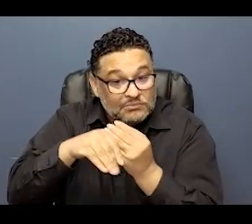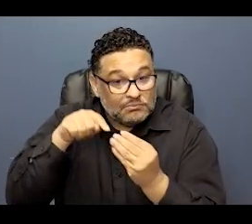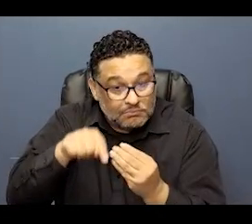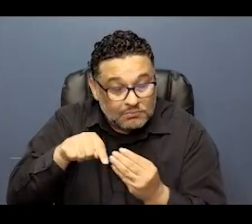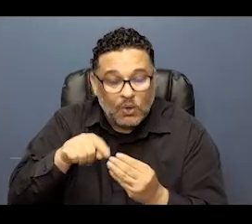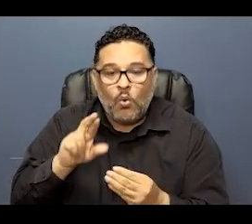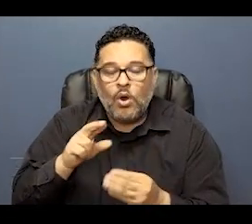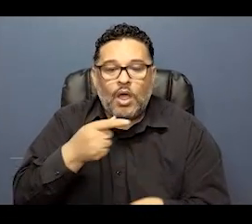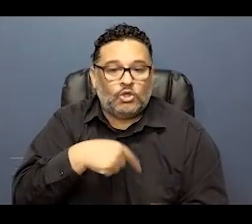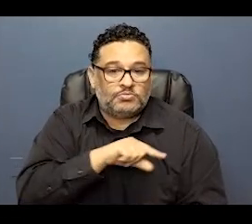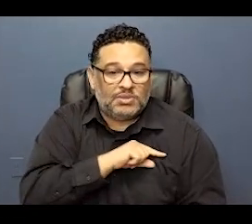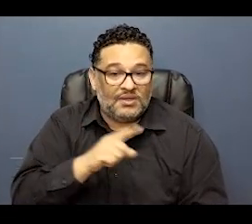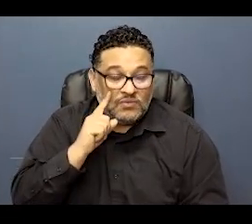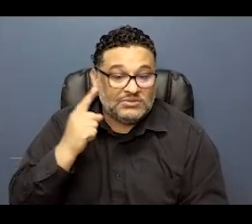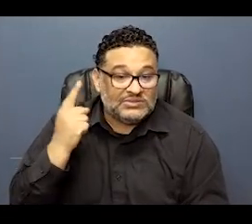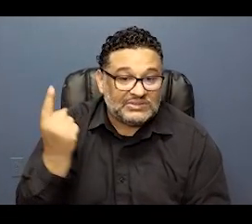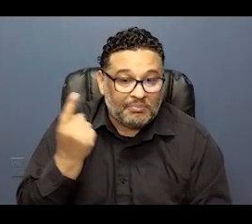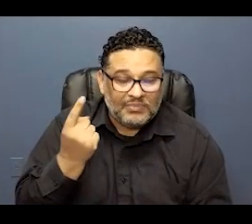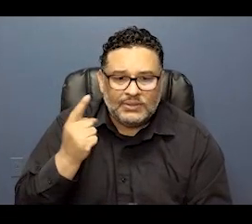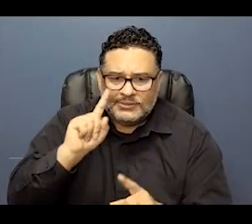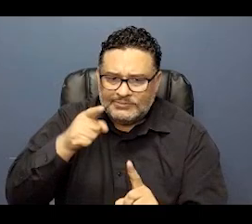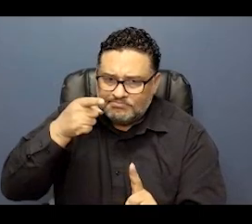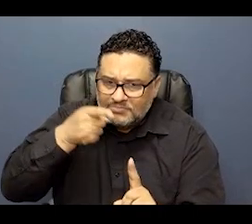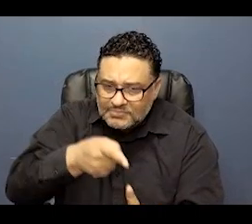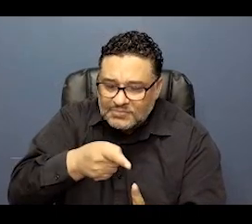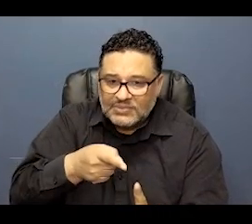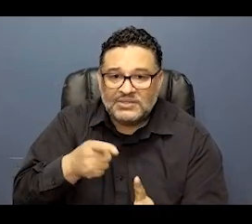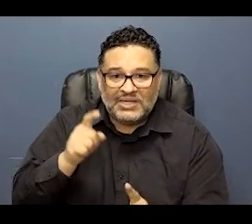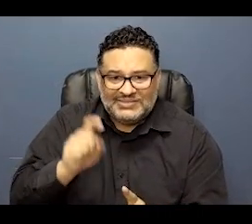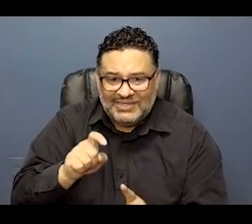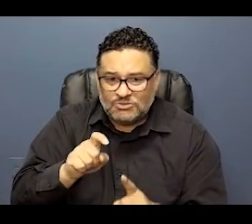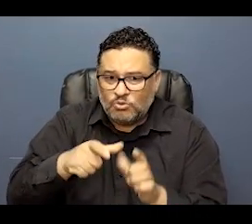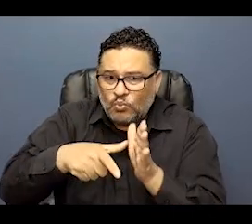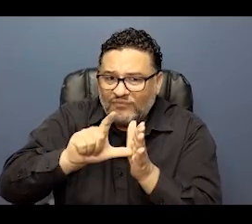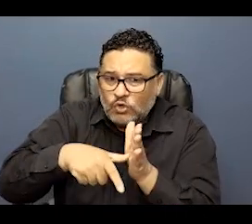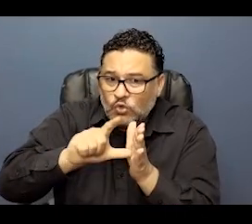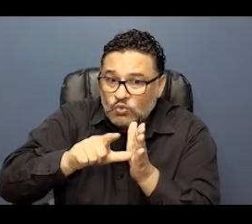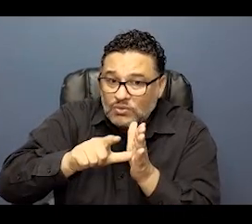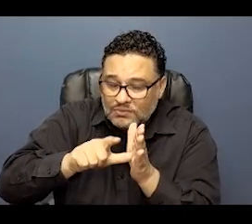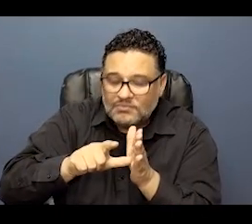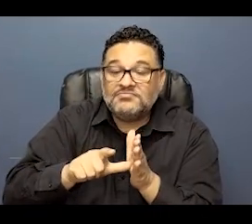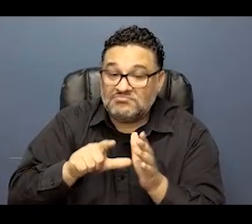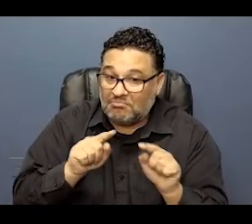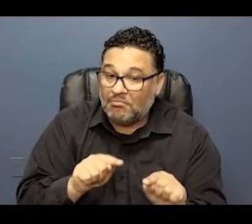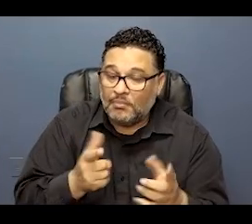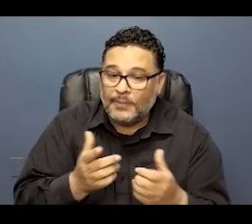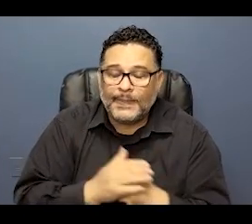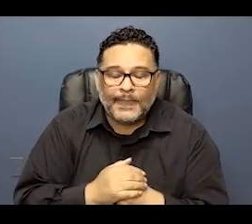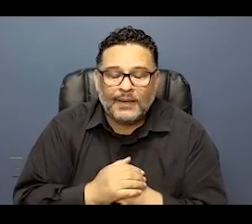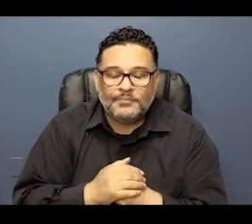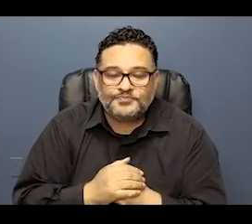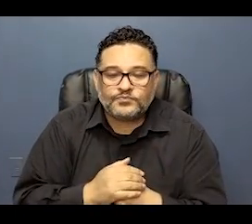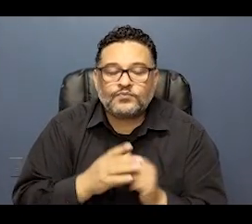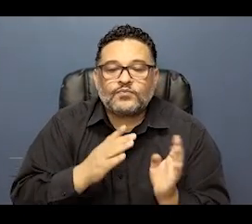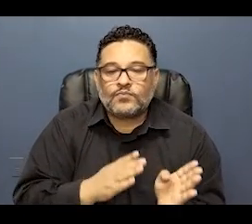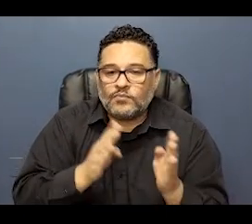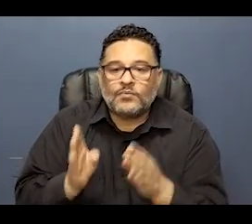for something specific needs to be reviewed. Then there are the unplanned situations. These